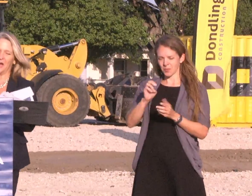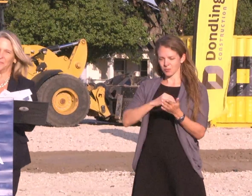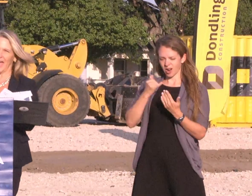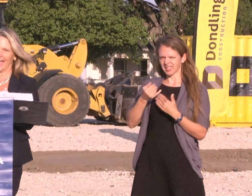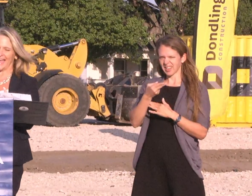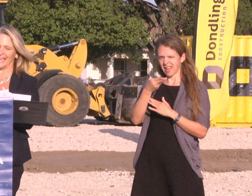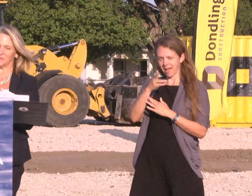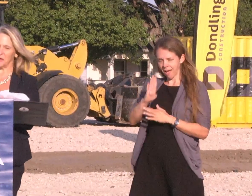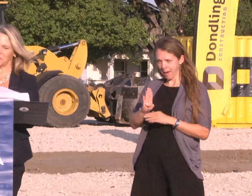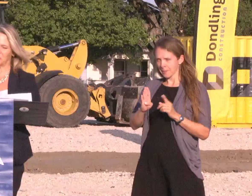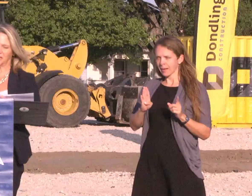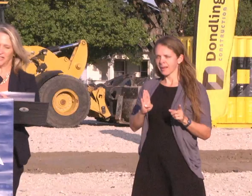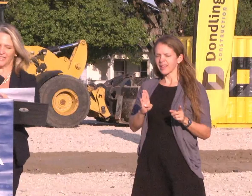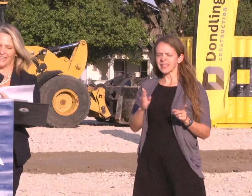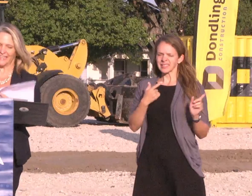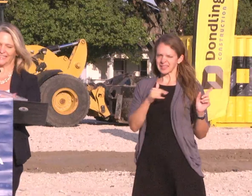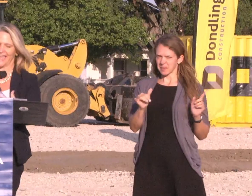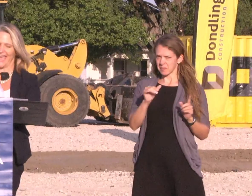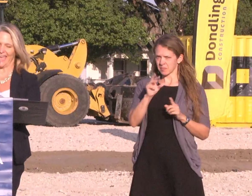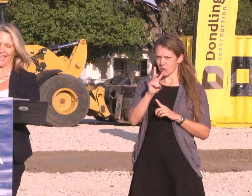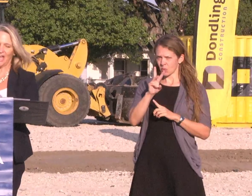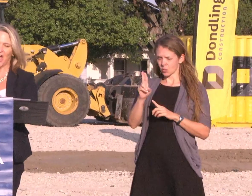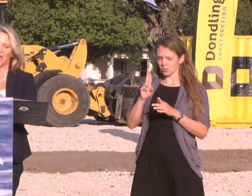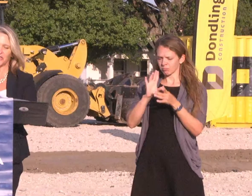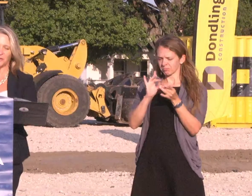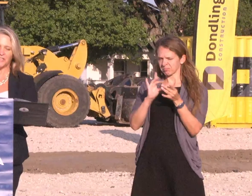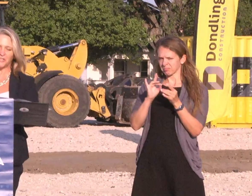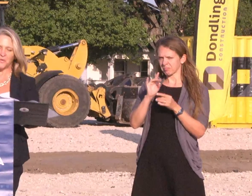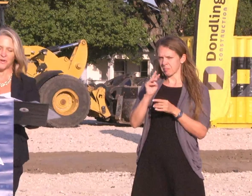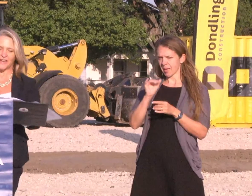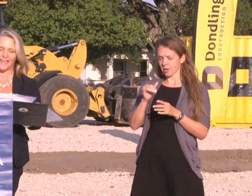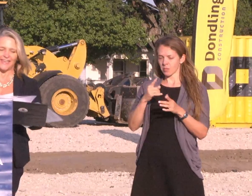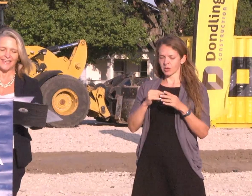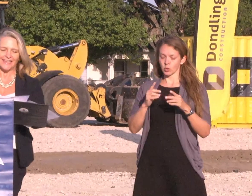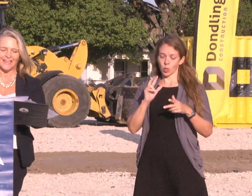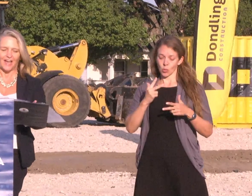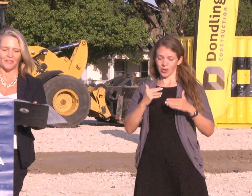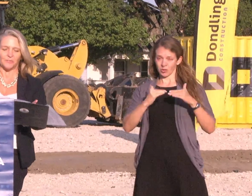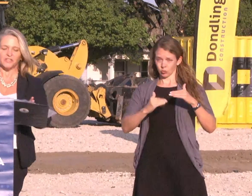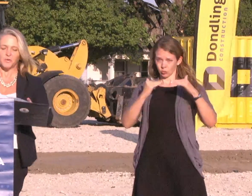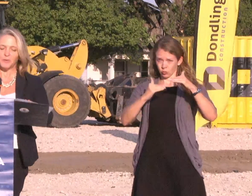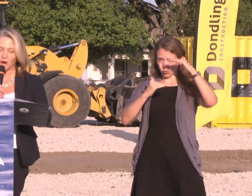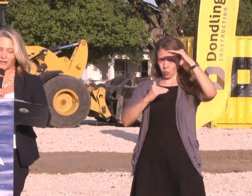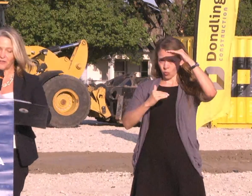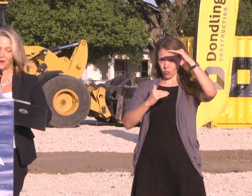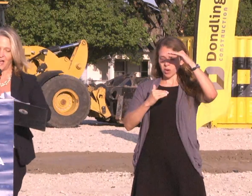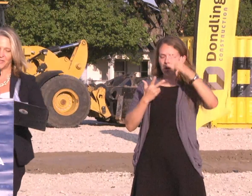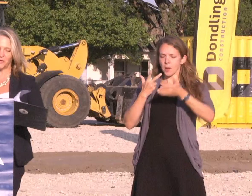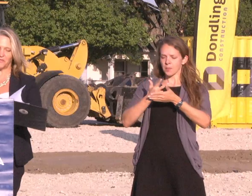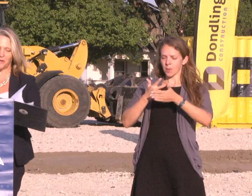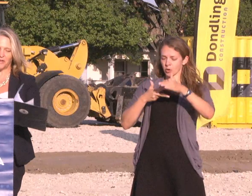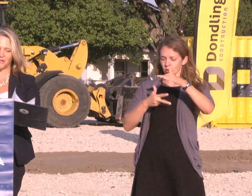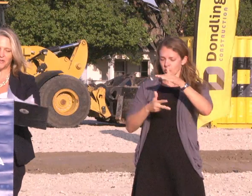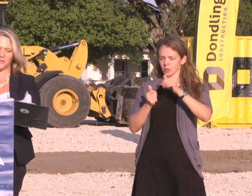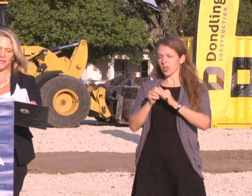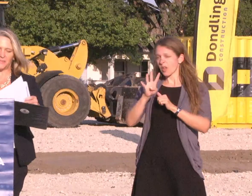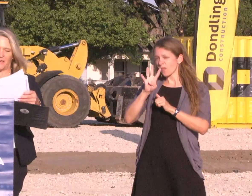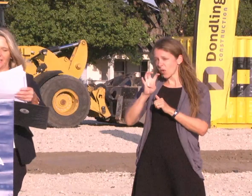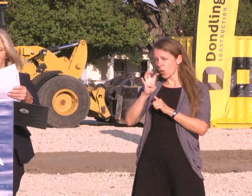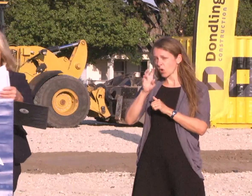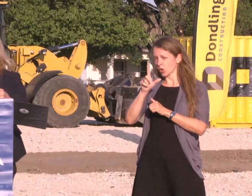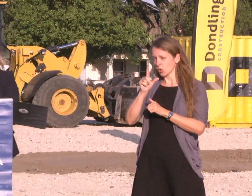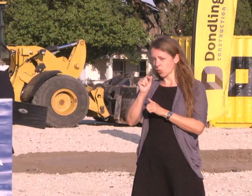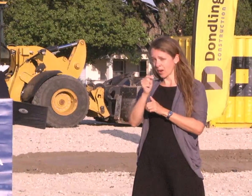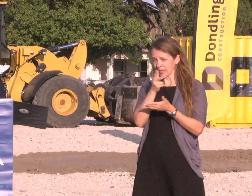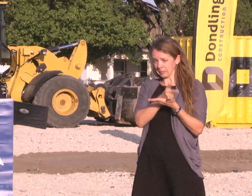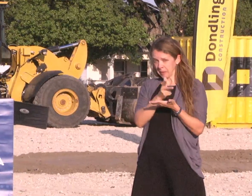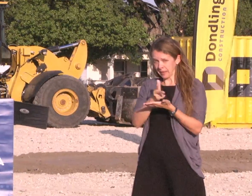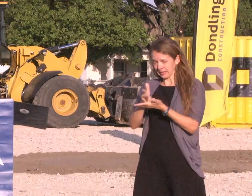um a as mayor woo mentioned is a three-story uh three-story parking garage with 420 spaces 12 bus